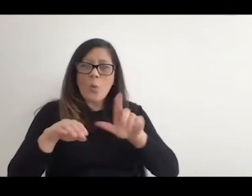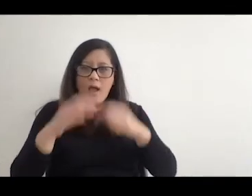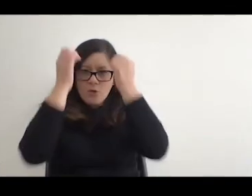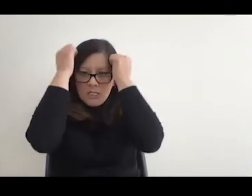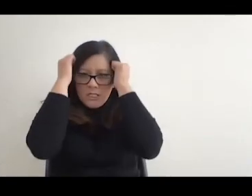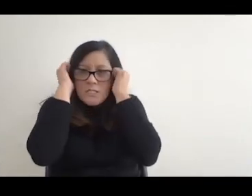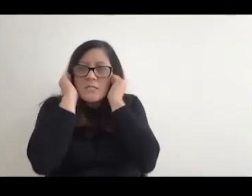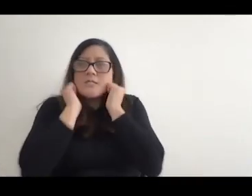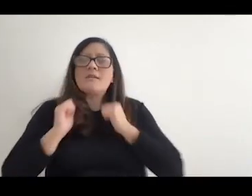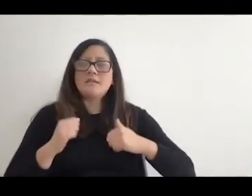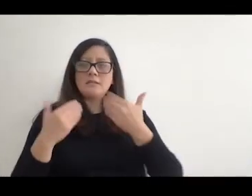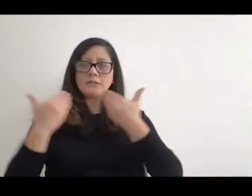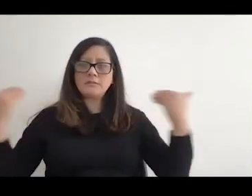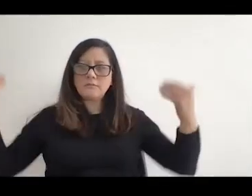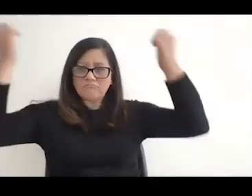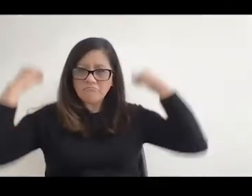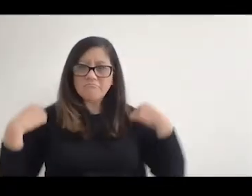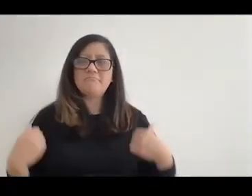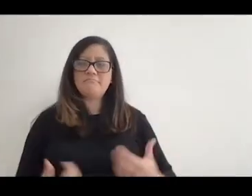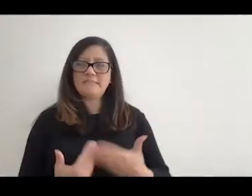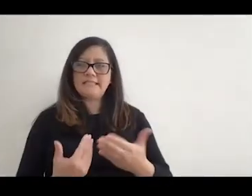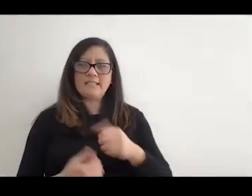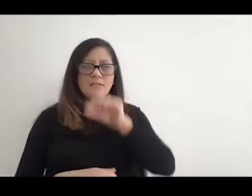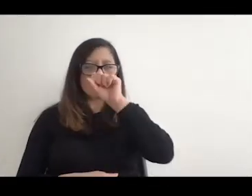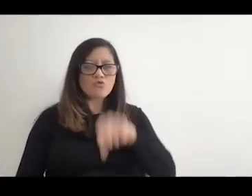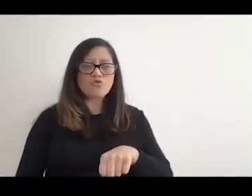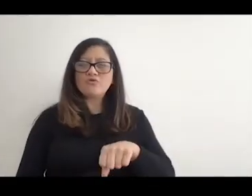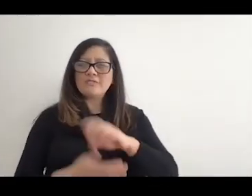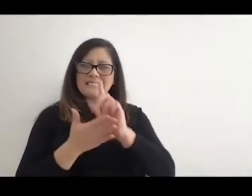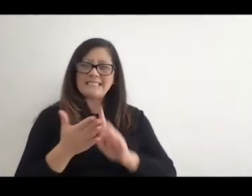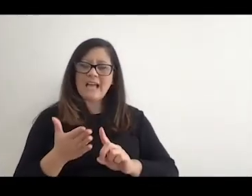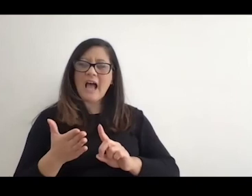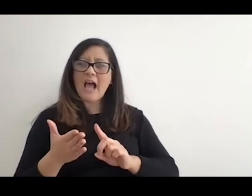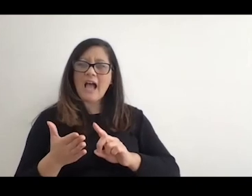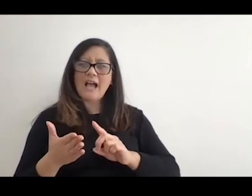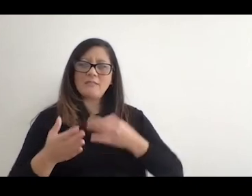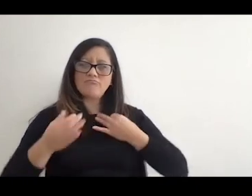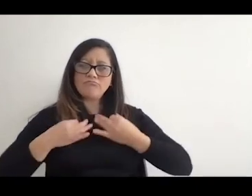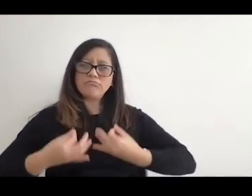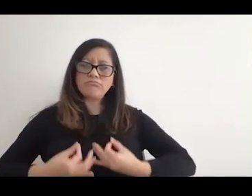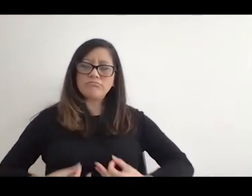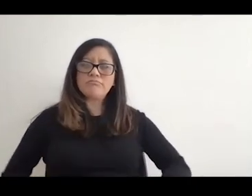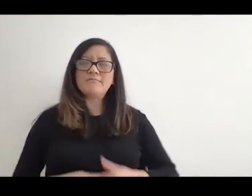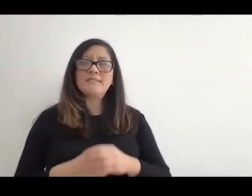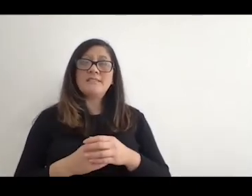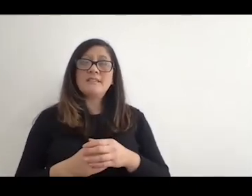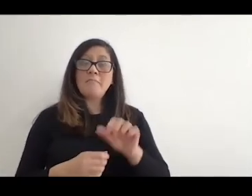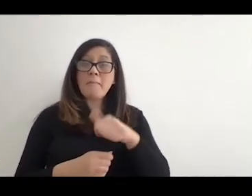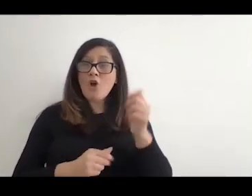T shirt on and off. I love the print. Once again, it may not seem like anything to anyone else,